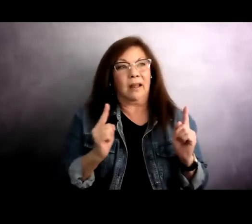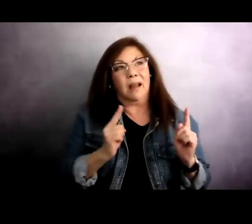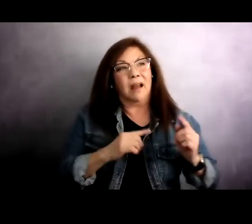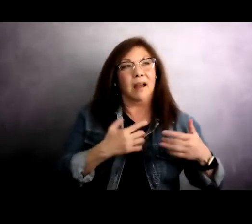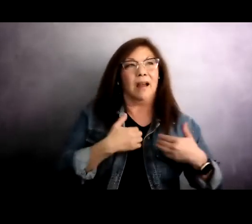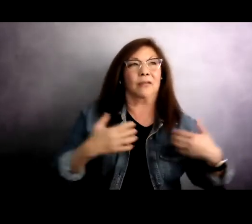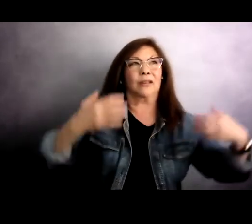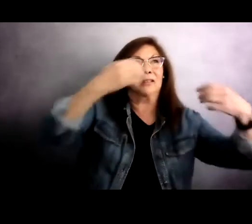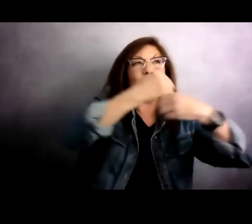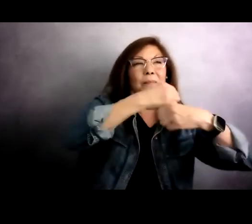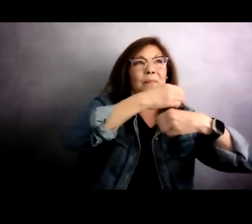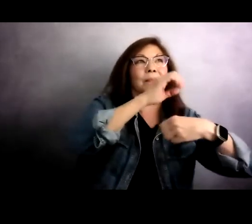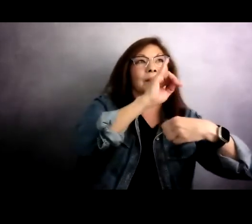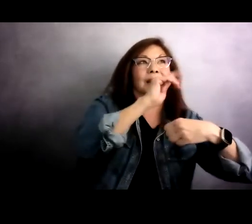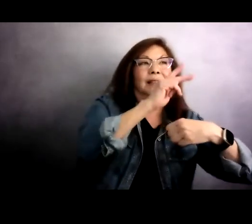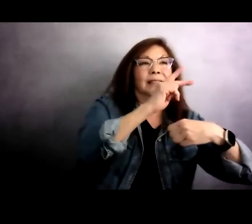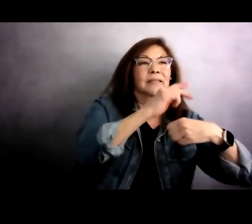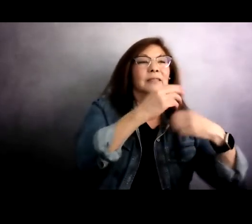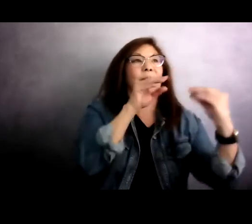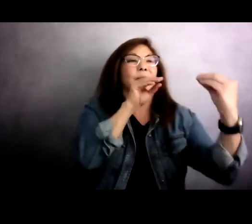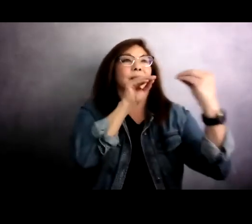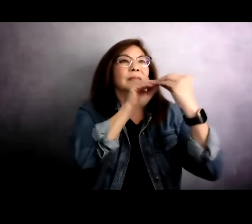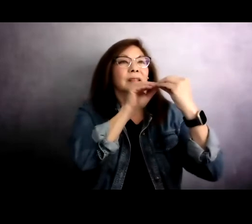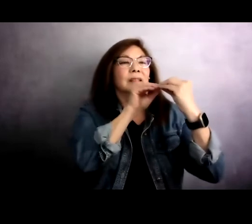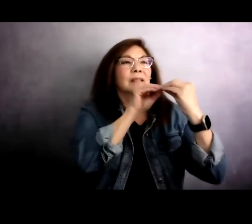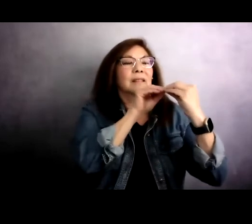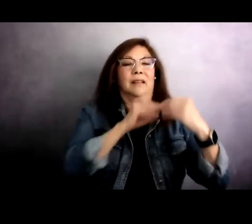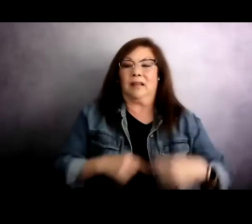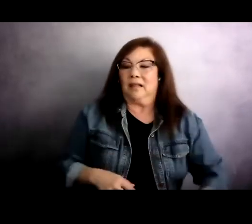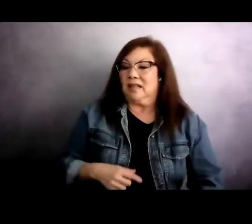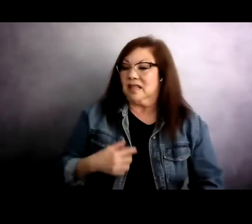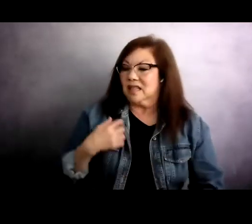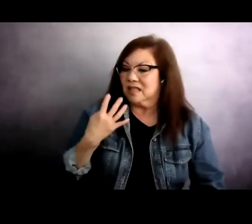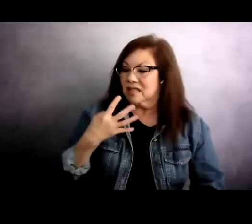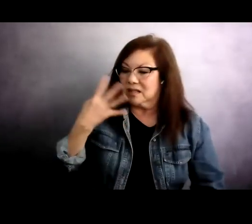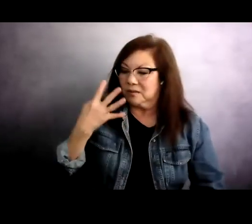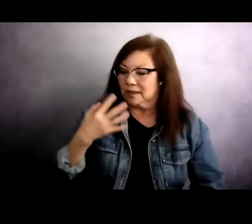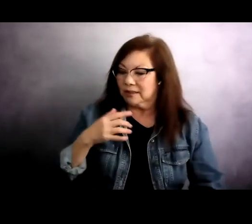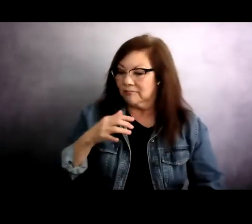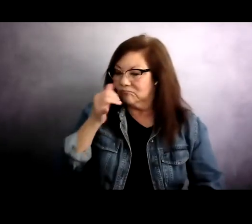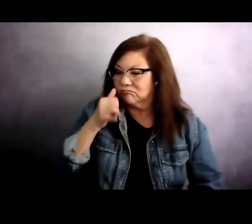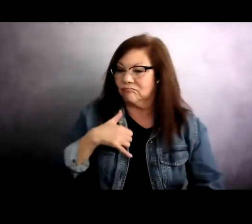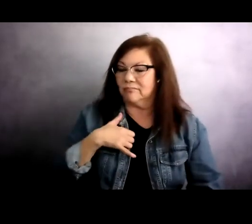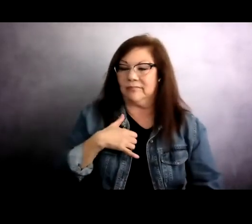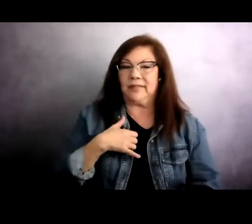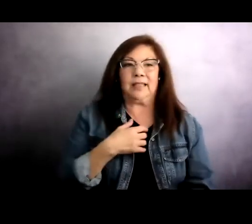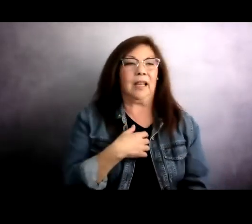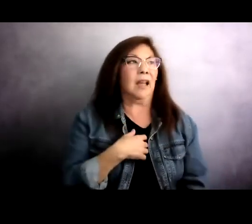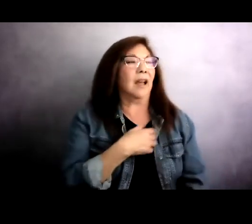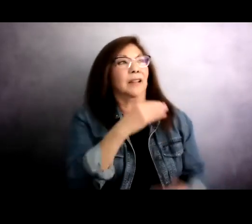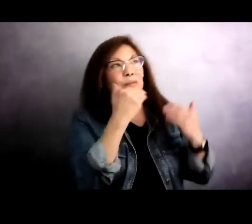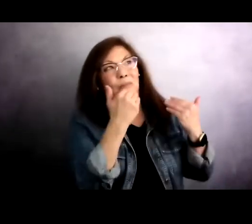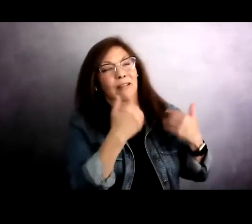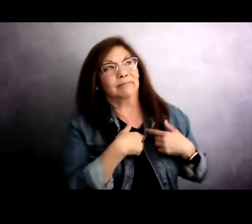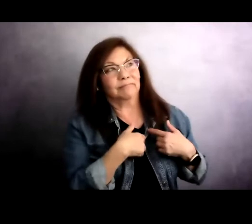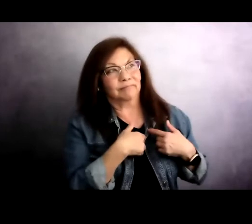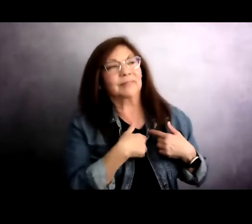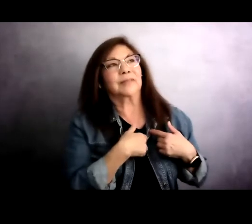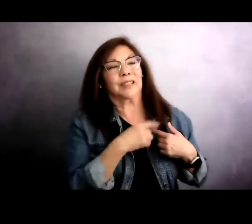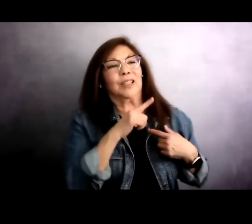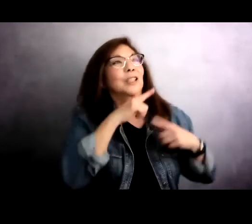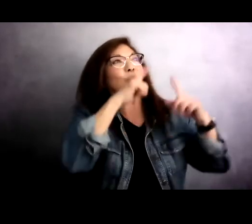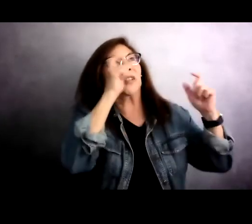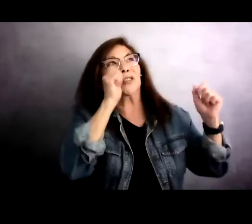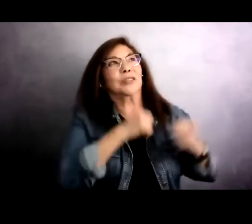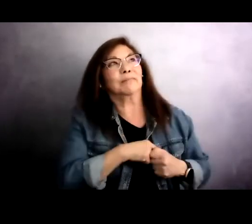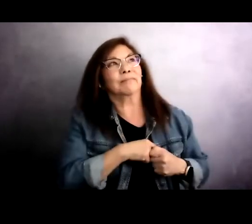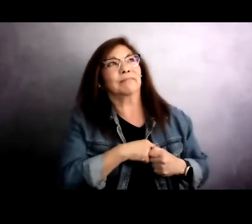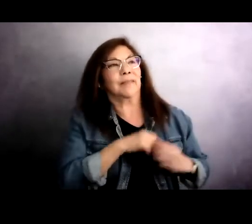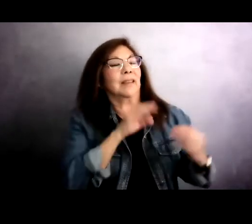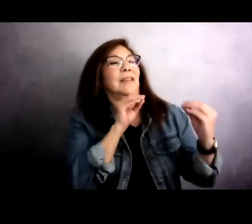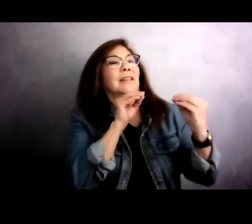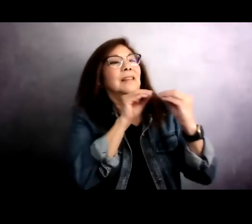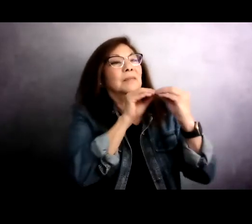pulling him down for a kiss. "This is utterly mad he whispered into my mouth." "It is a